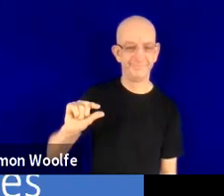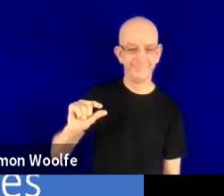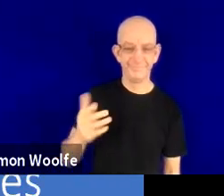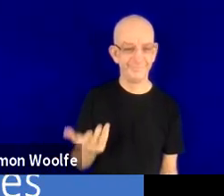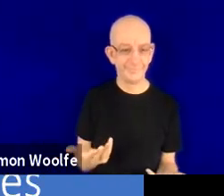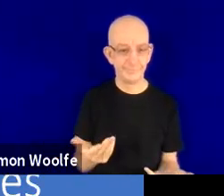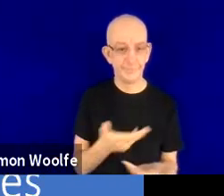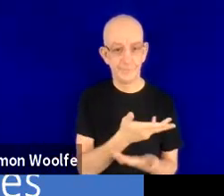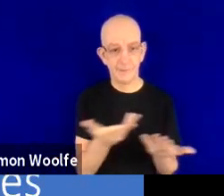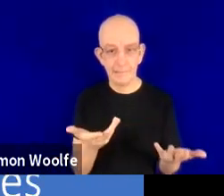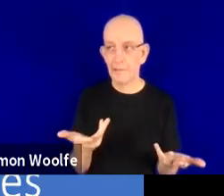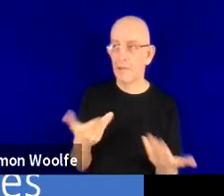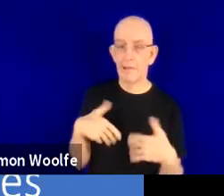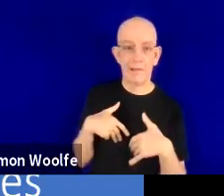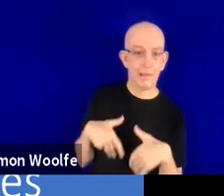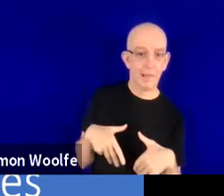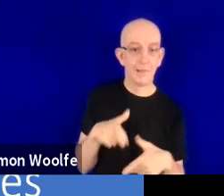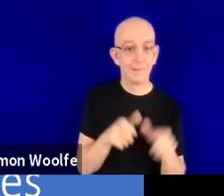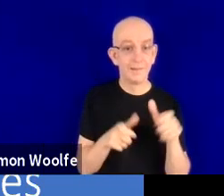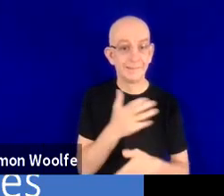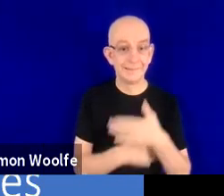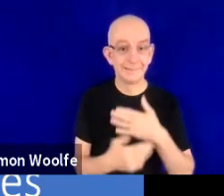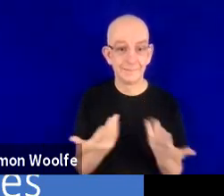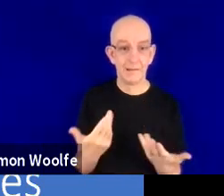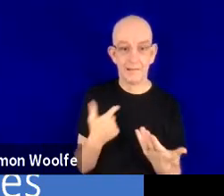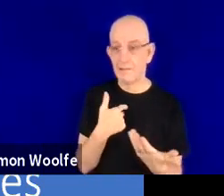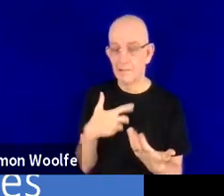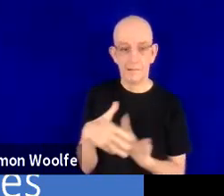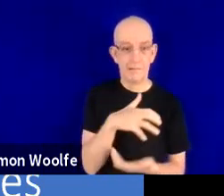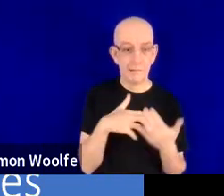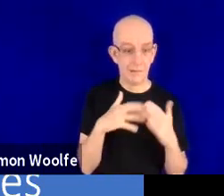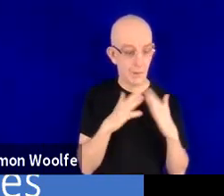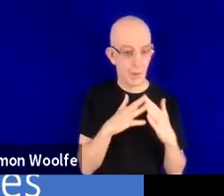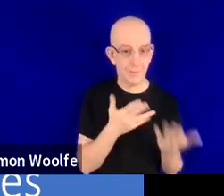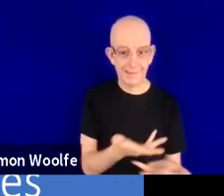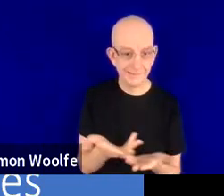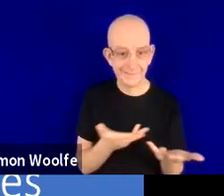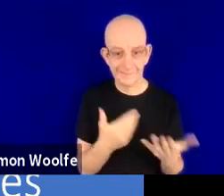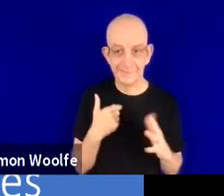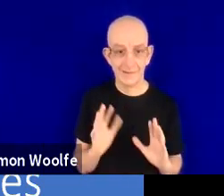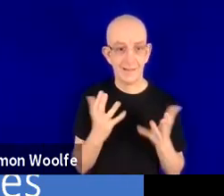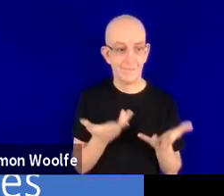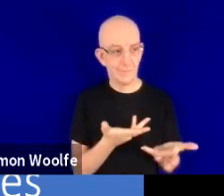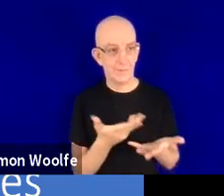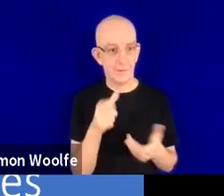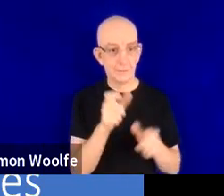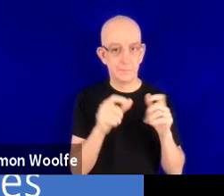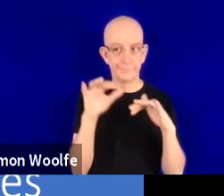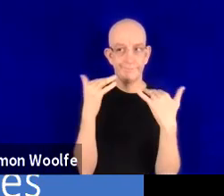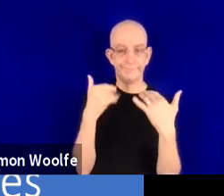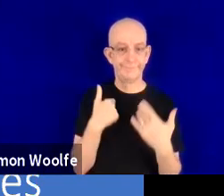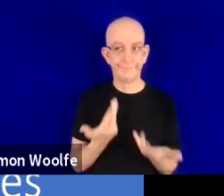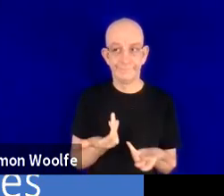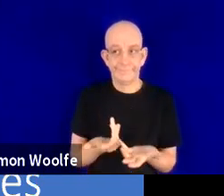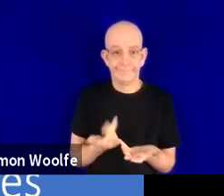And this kind of picture of the patchiness of social protection is kind of echoed to an extent in the case study countries